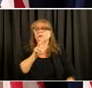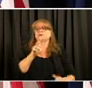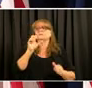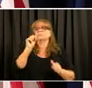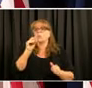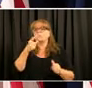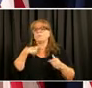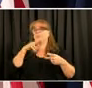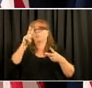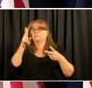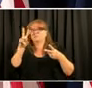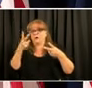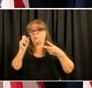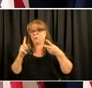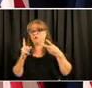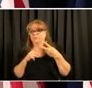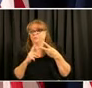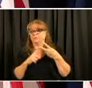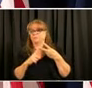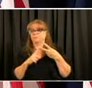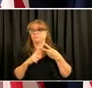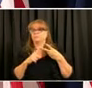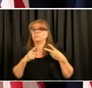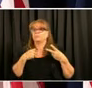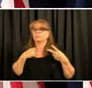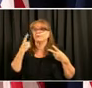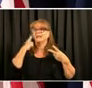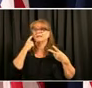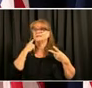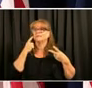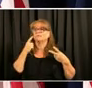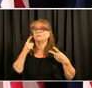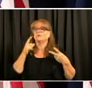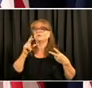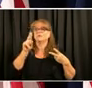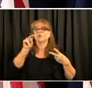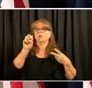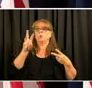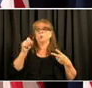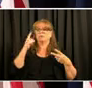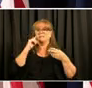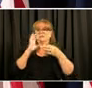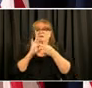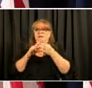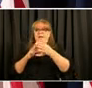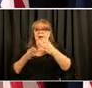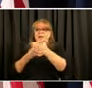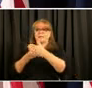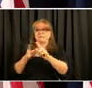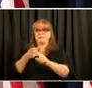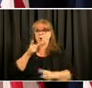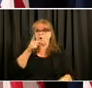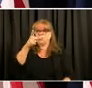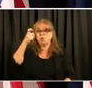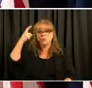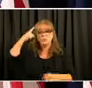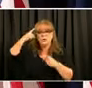news that you recall has watched against you this one targeted the executive orders